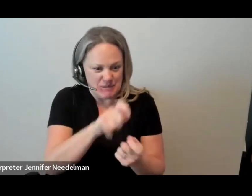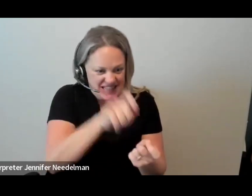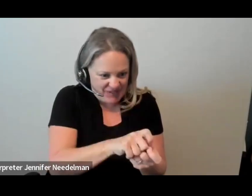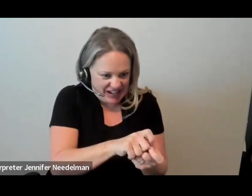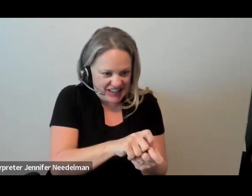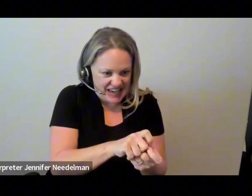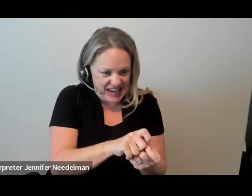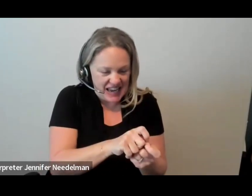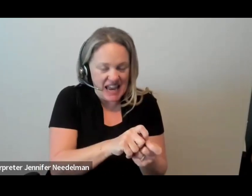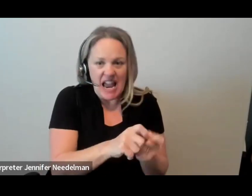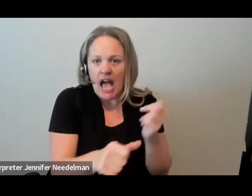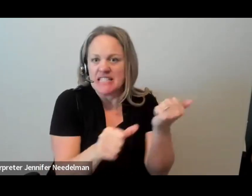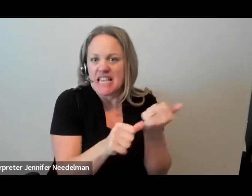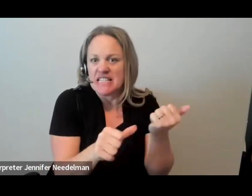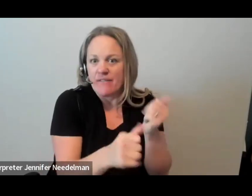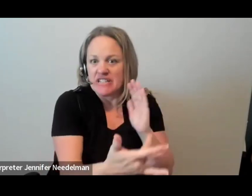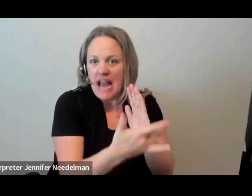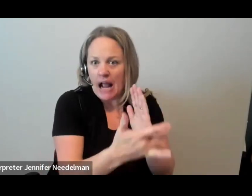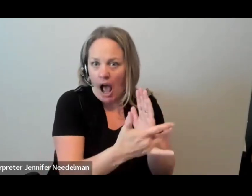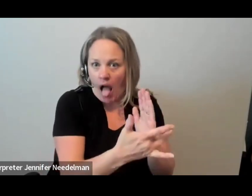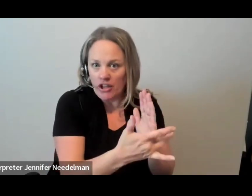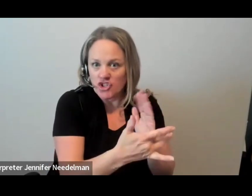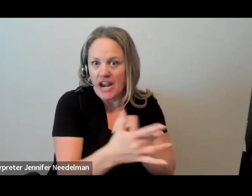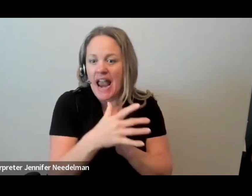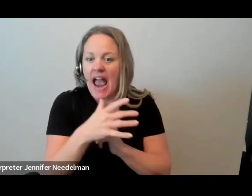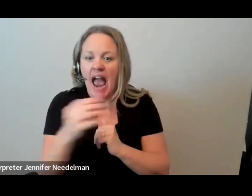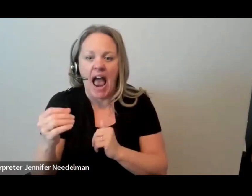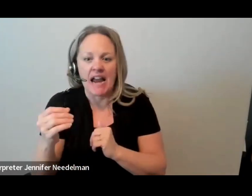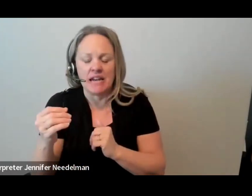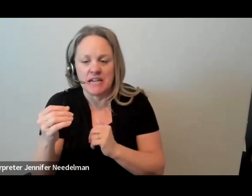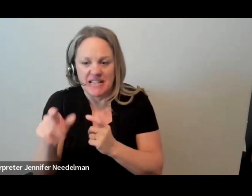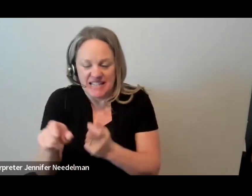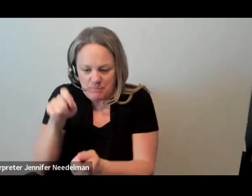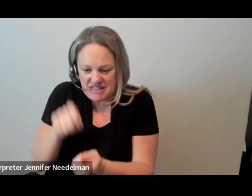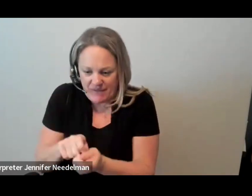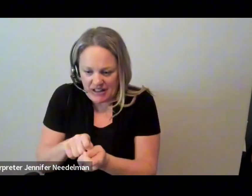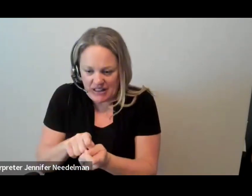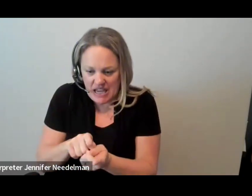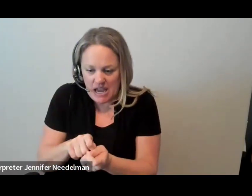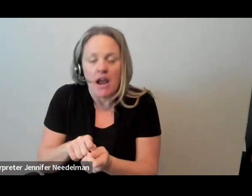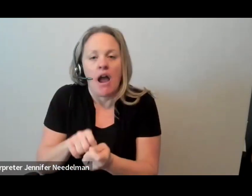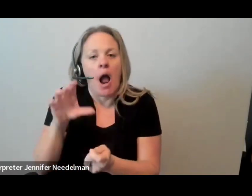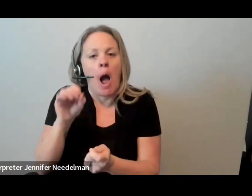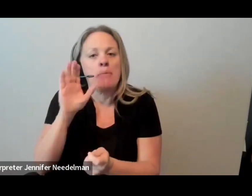distinctly something that will, you know, help a large population of people in a meaningful way